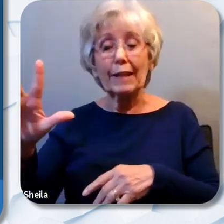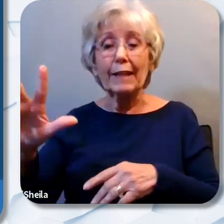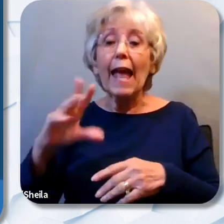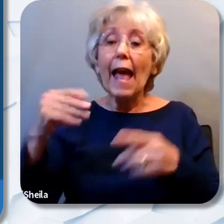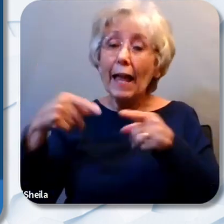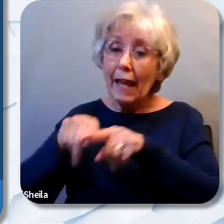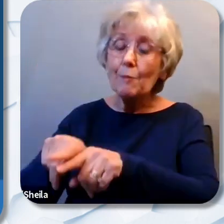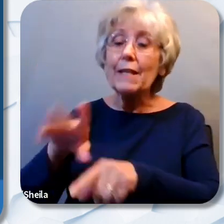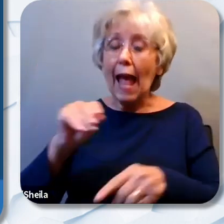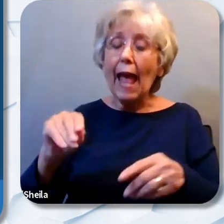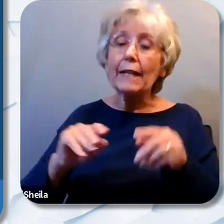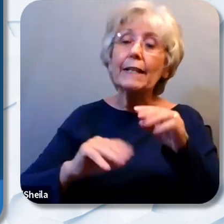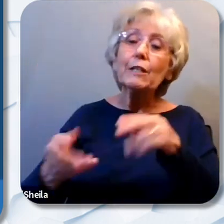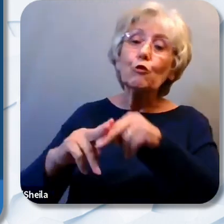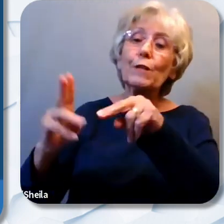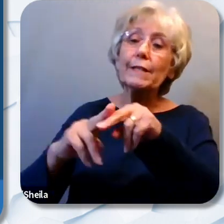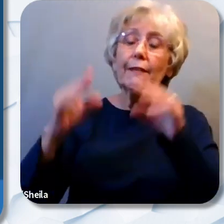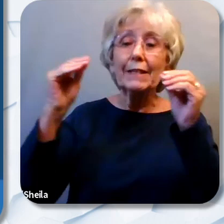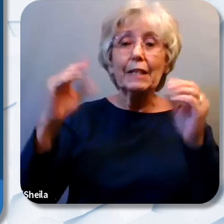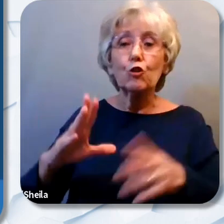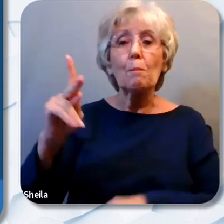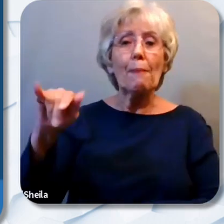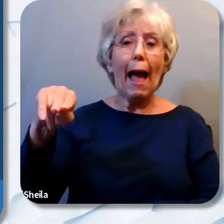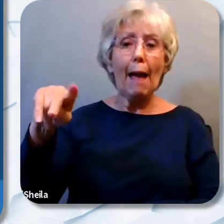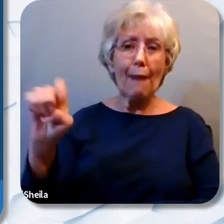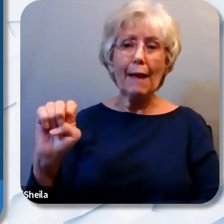pipelines for early learning. And when again when we're talking about really learning,